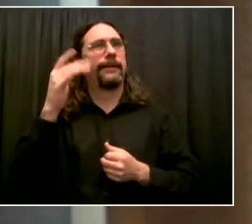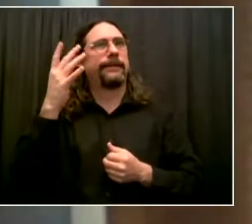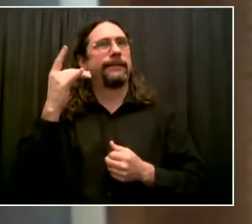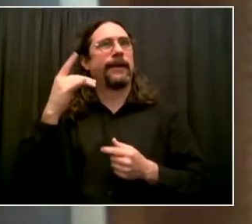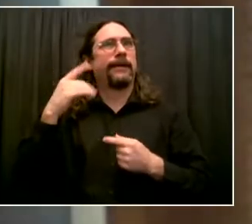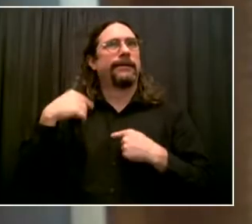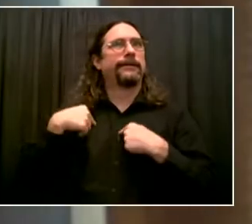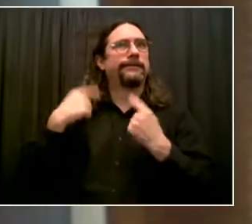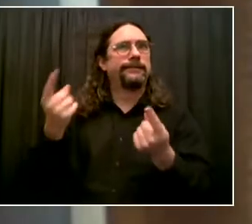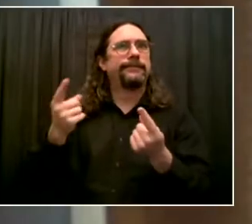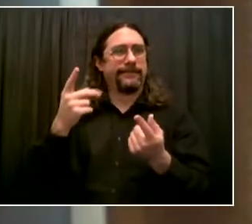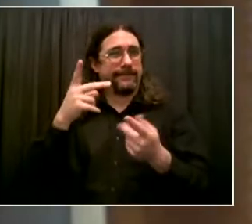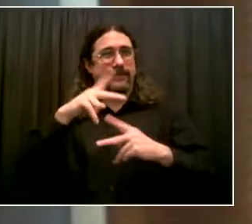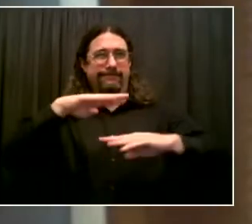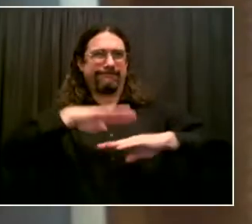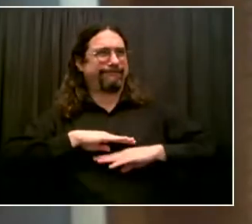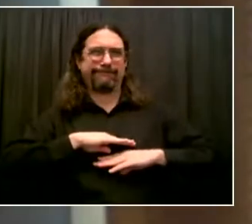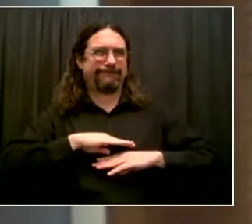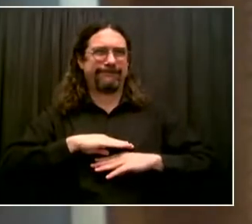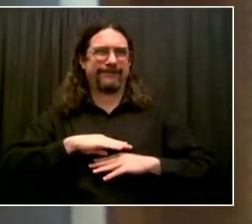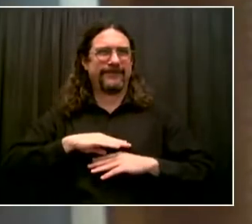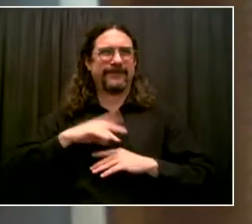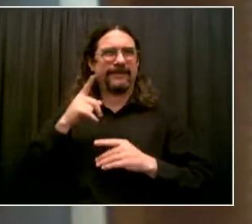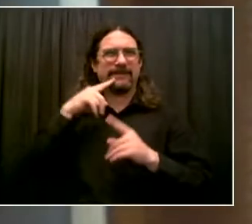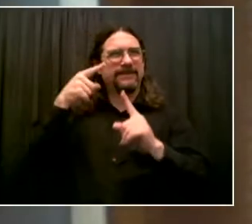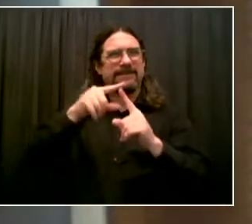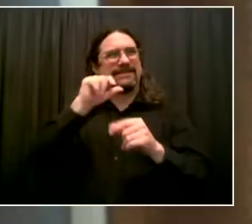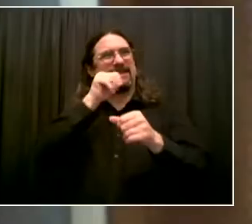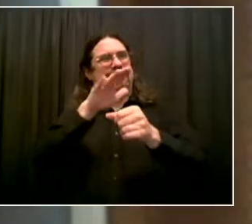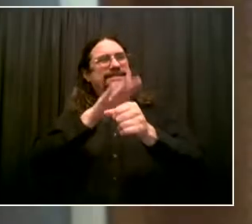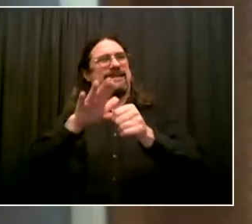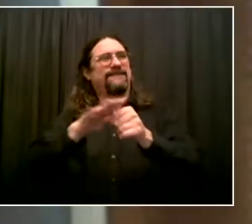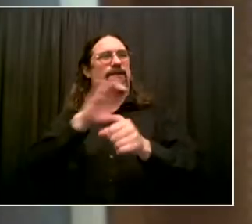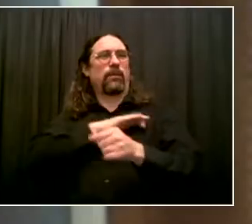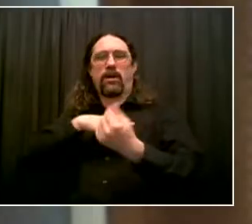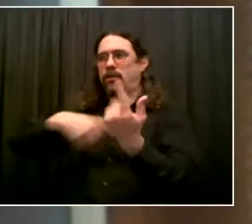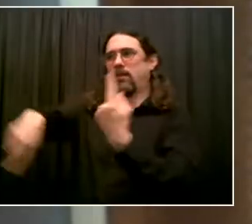DISPARITIES AND RESPONSE TIMES AND SAFETY FOR THE FAMILIES OF